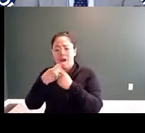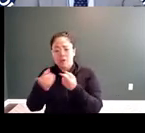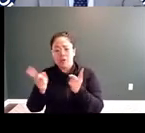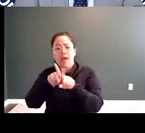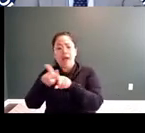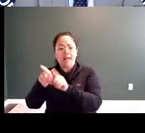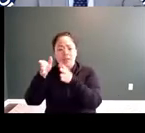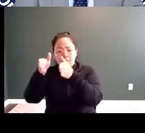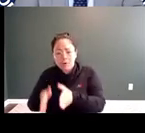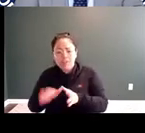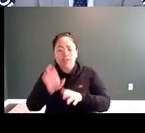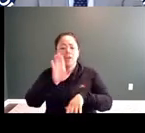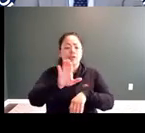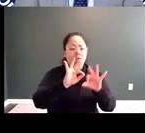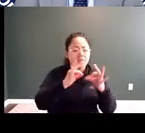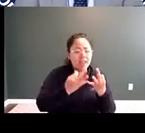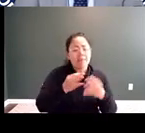We care about your history and what brings you joy.